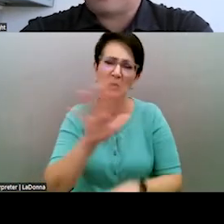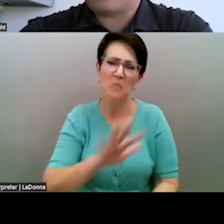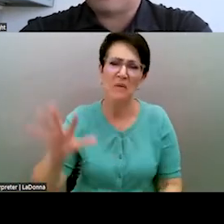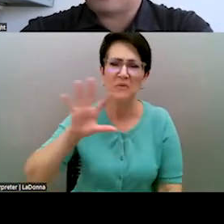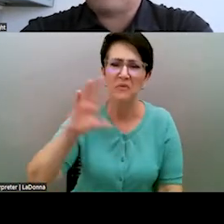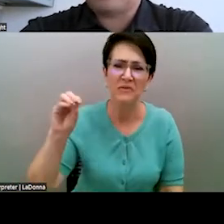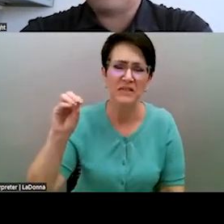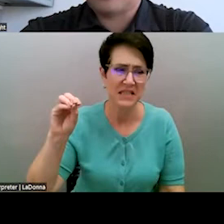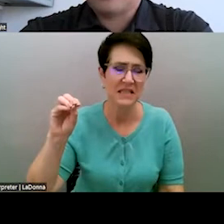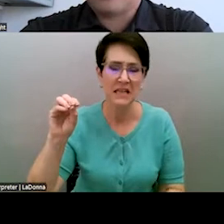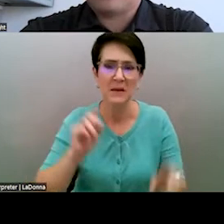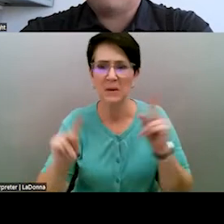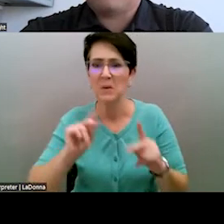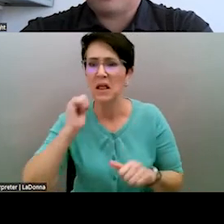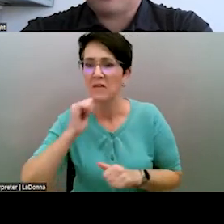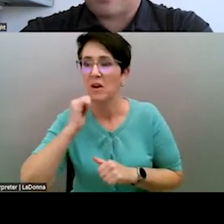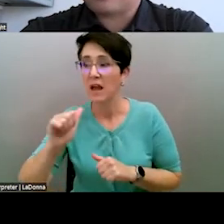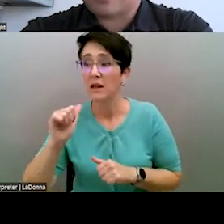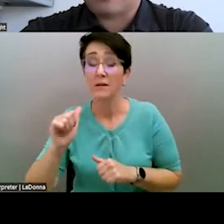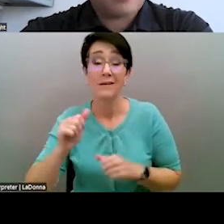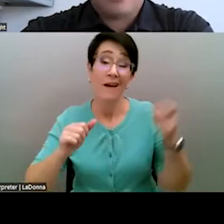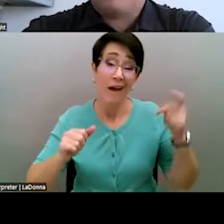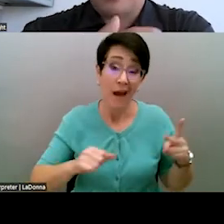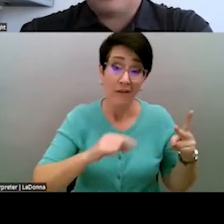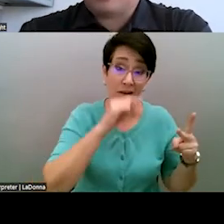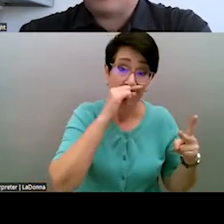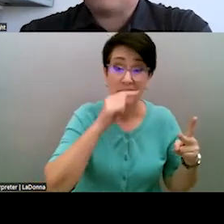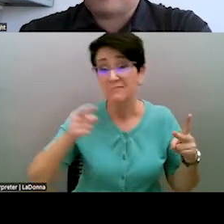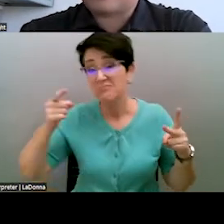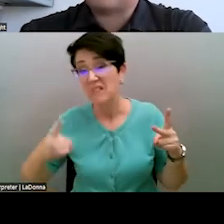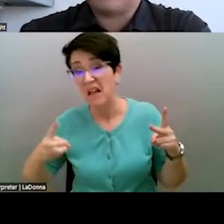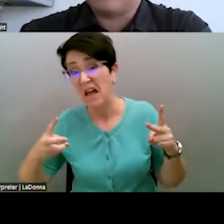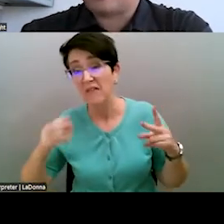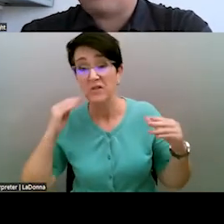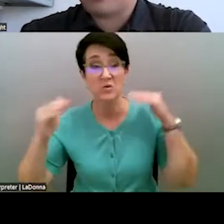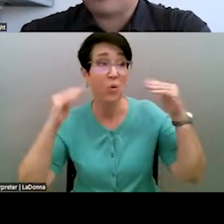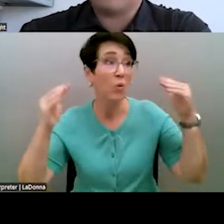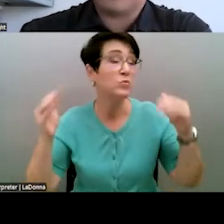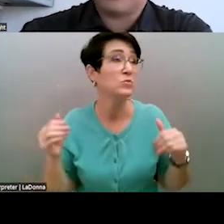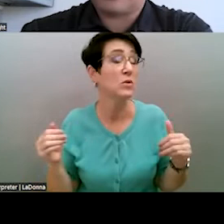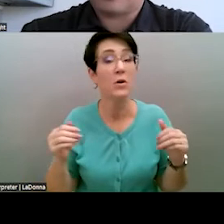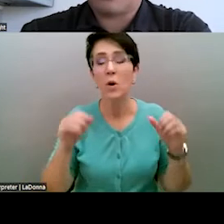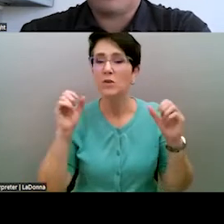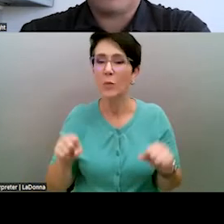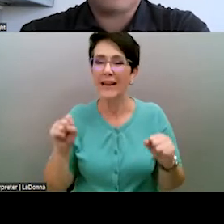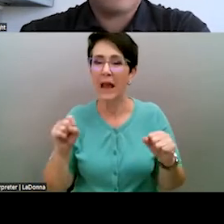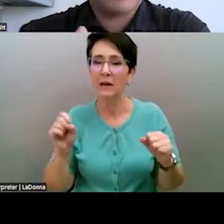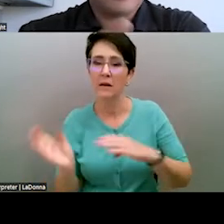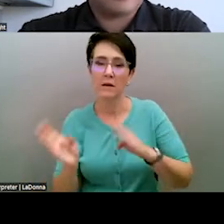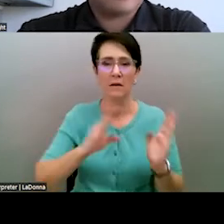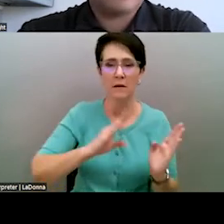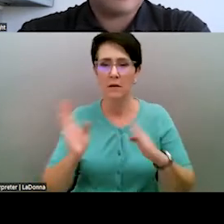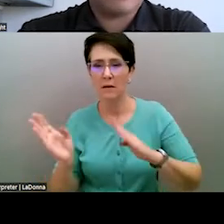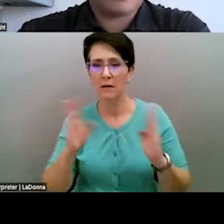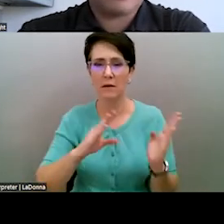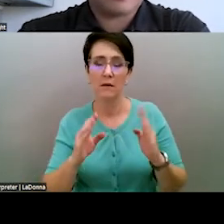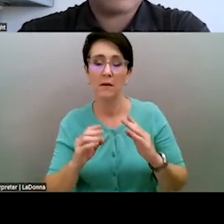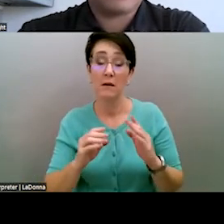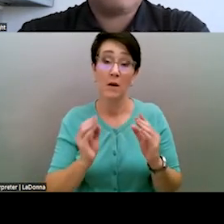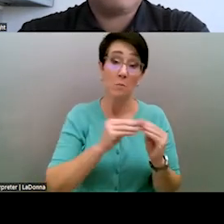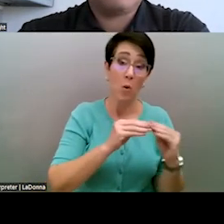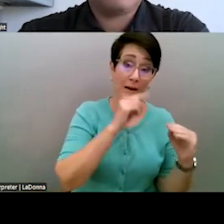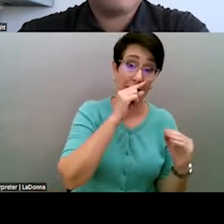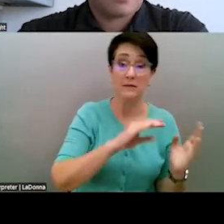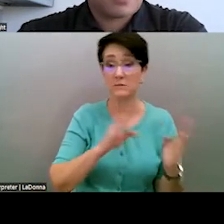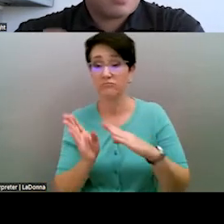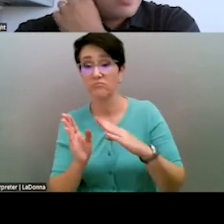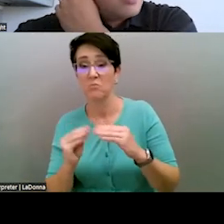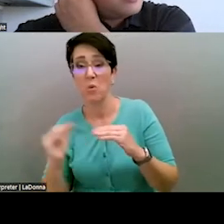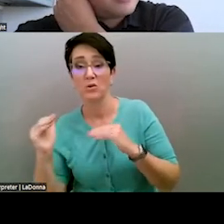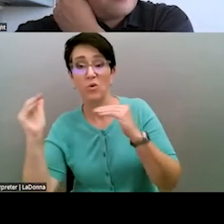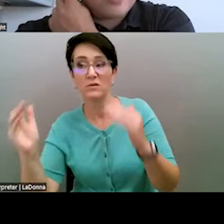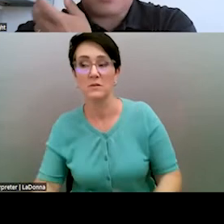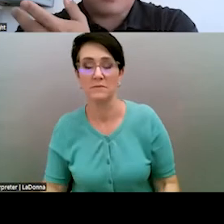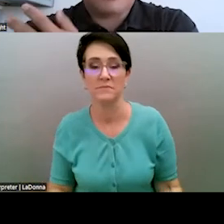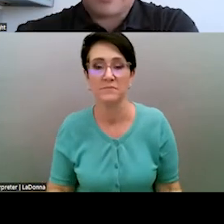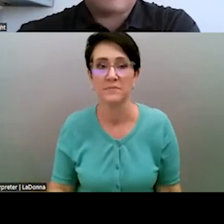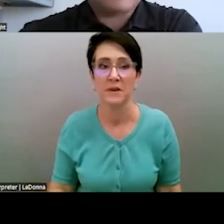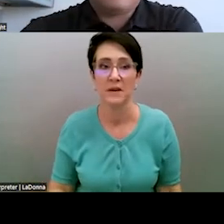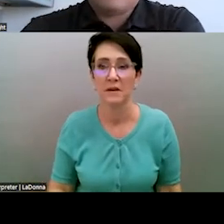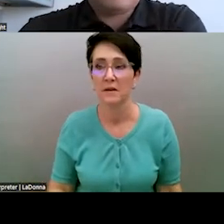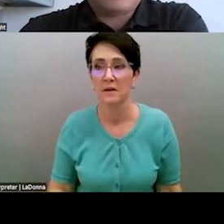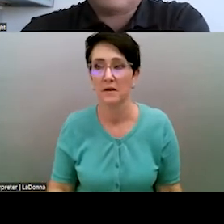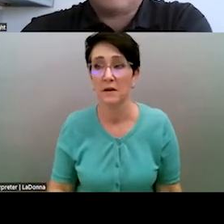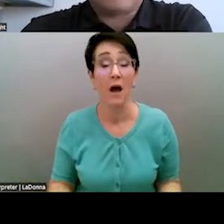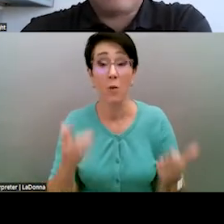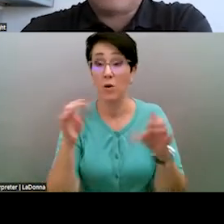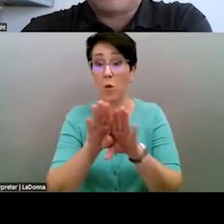KIDS, HALF ADULTS. IN THAT SETUP. BUT, YOU KNOW WE CAN TAKE ON MORE KIDS OR MORE ADULT. 70% OF